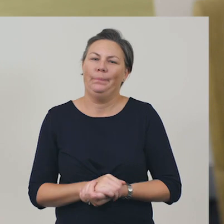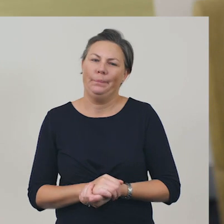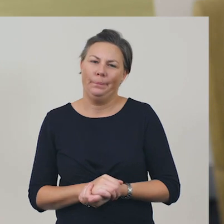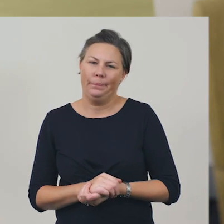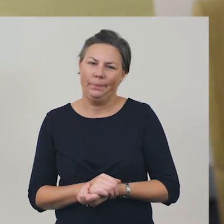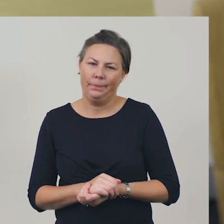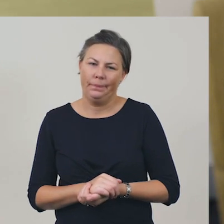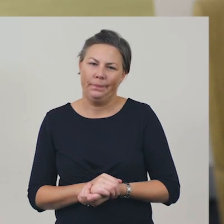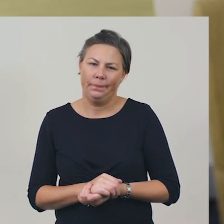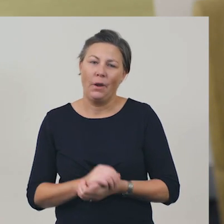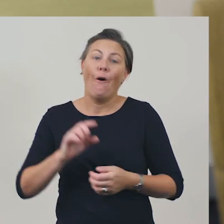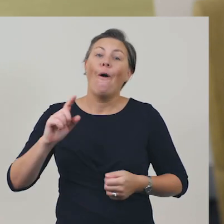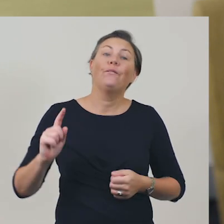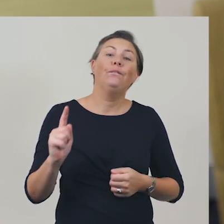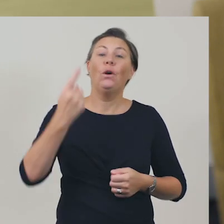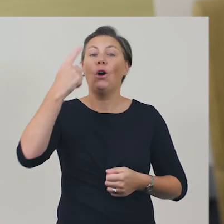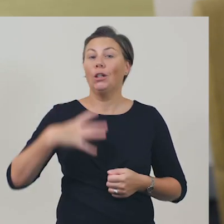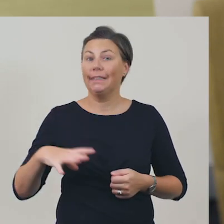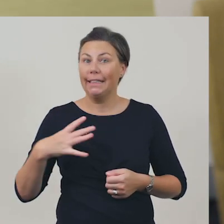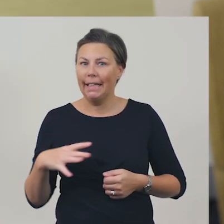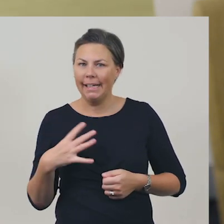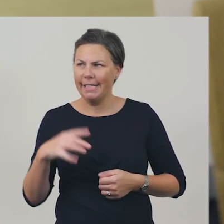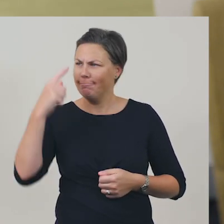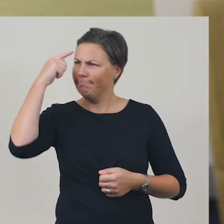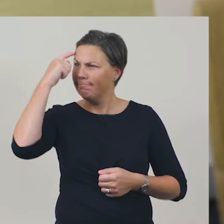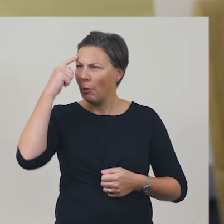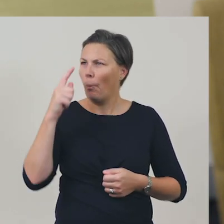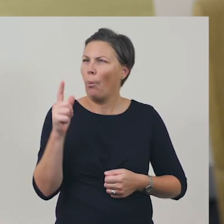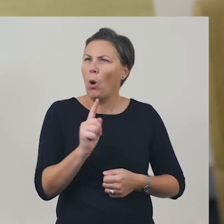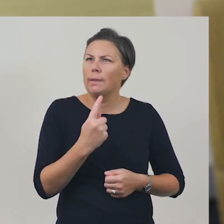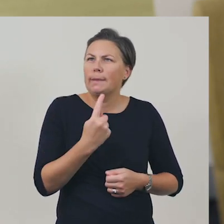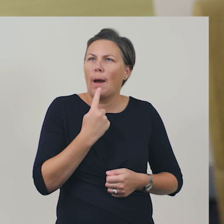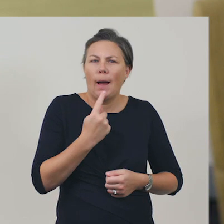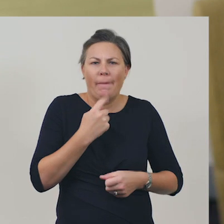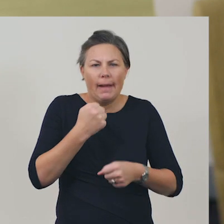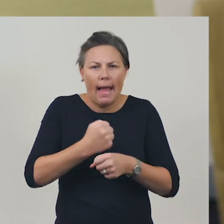The first thing we need to do is work out what kind of game we are going to sell.